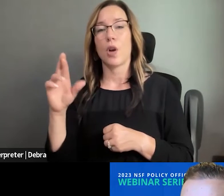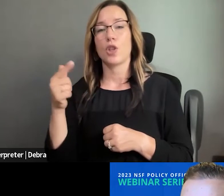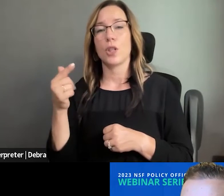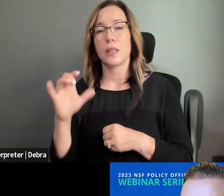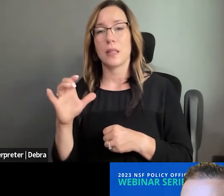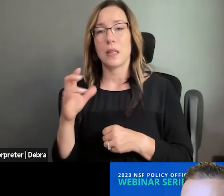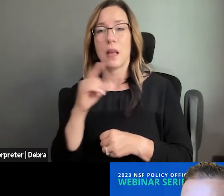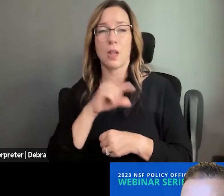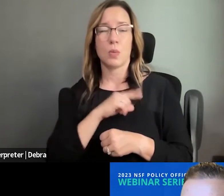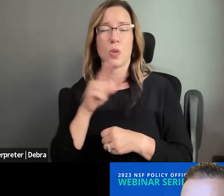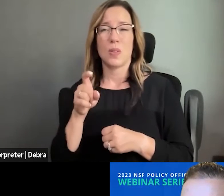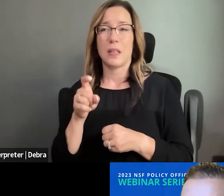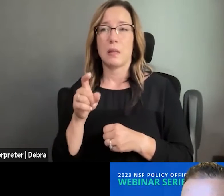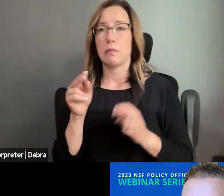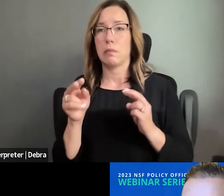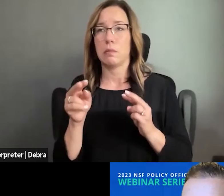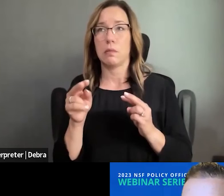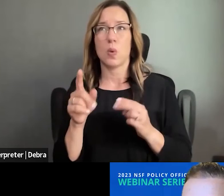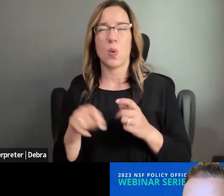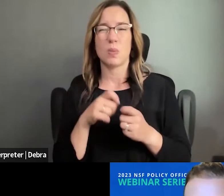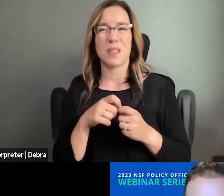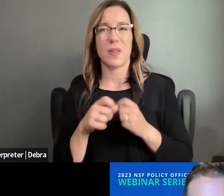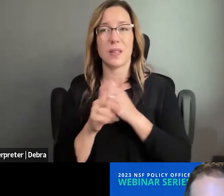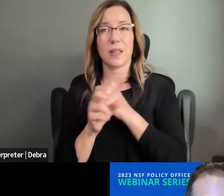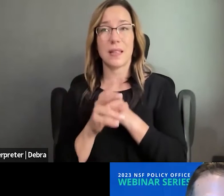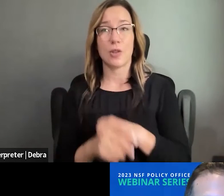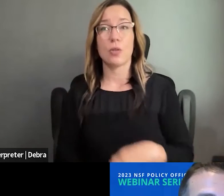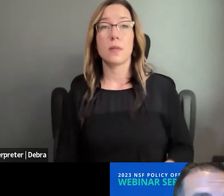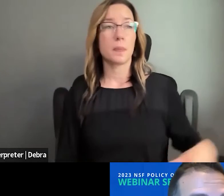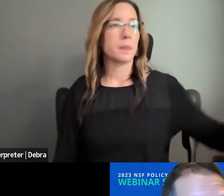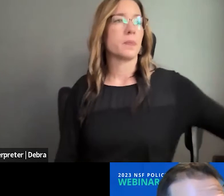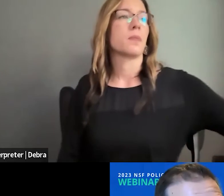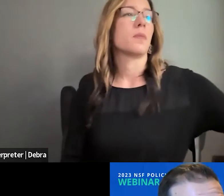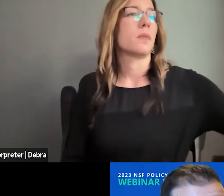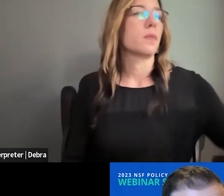when you're looking at those particular solicitations. Jeremy Leffler: I want to move